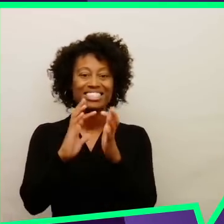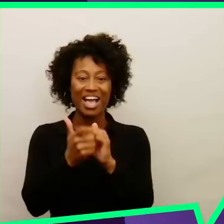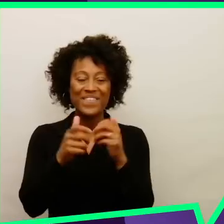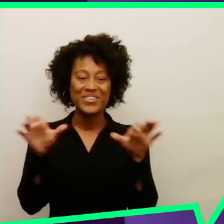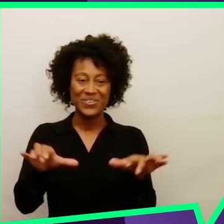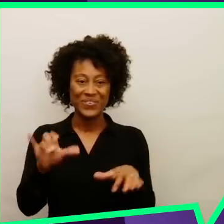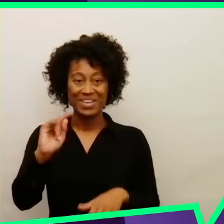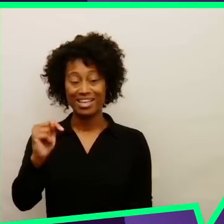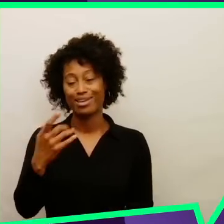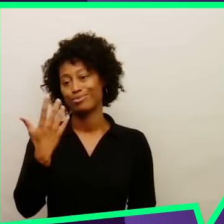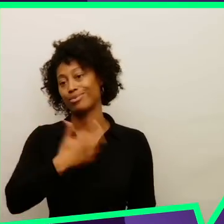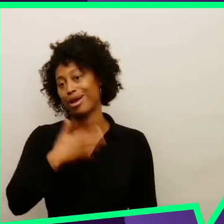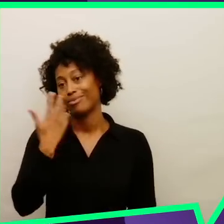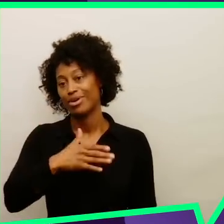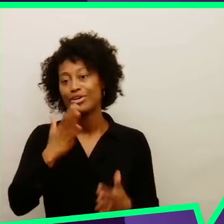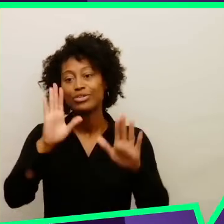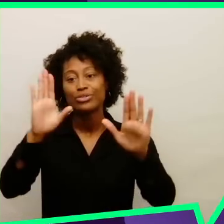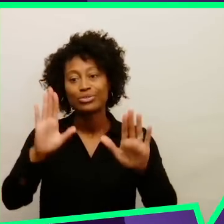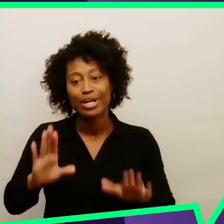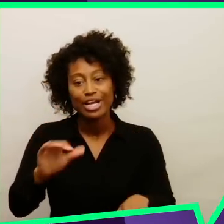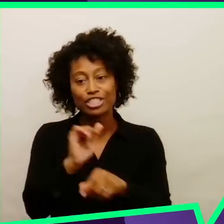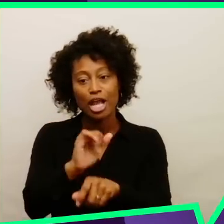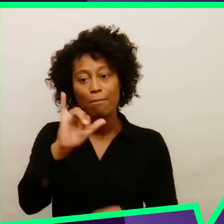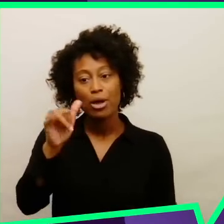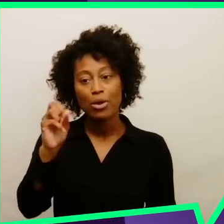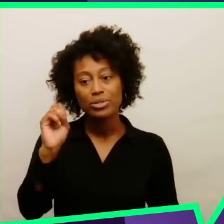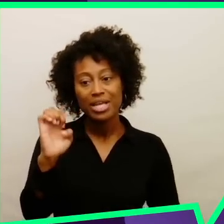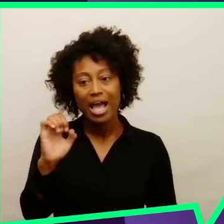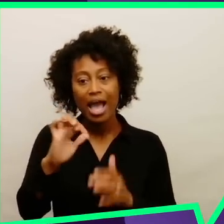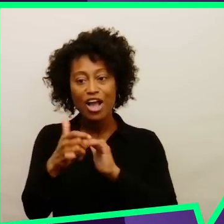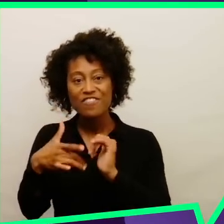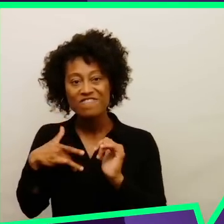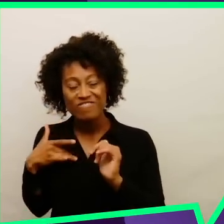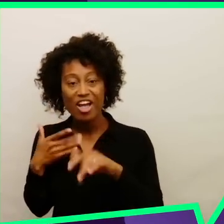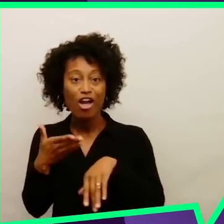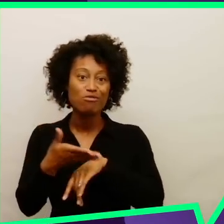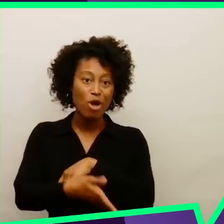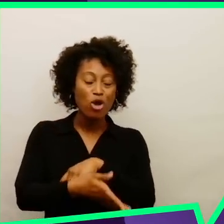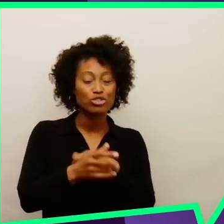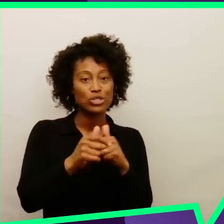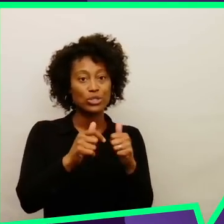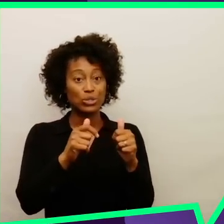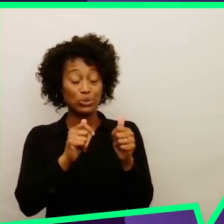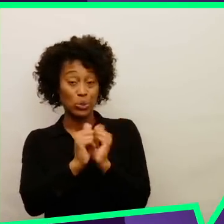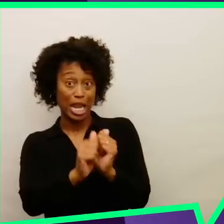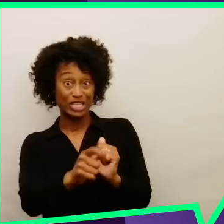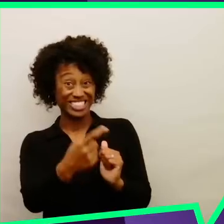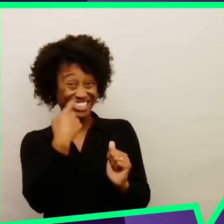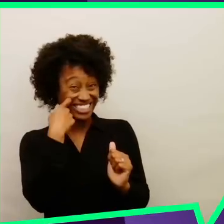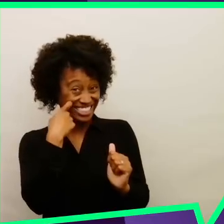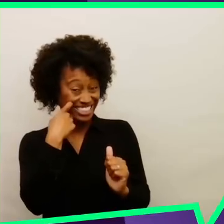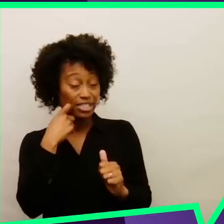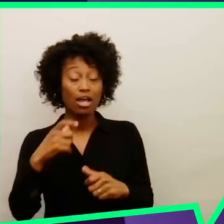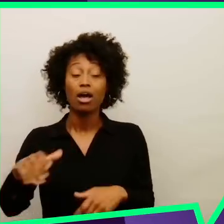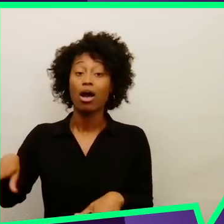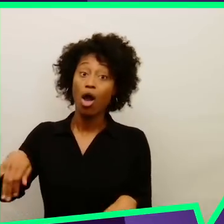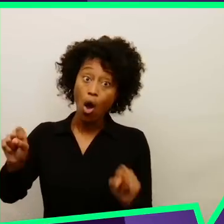Well done, Jose. How do you feel post-race? You've just done it all. You've casted. You've raced.